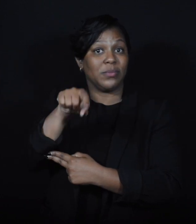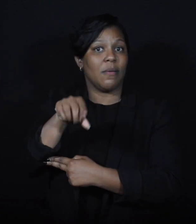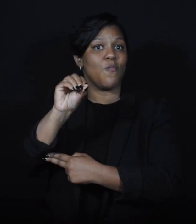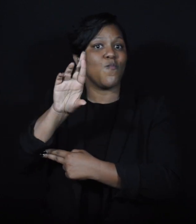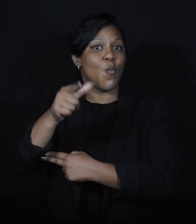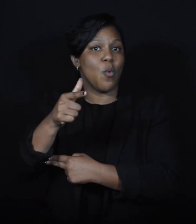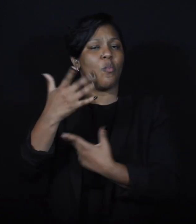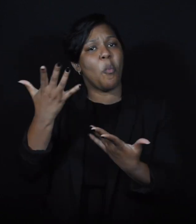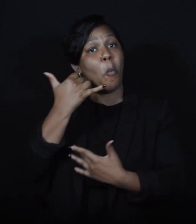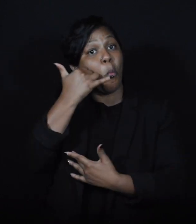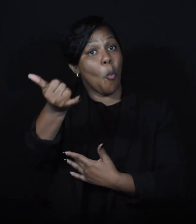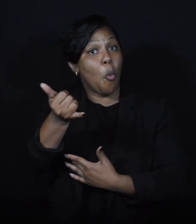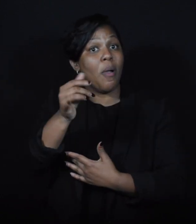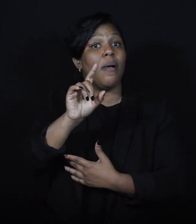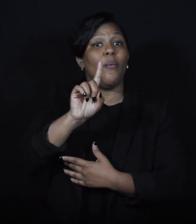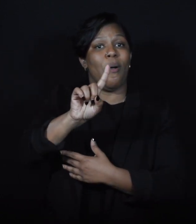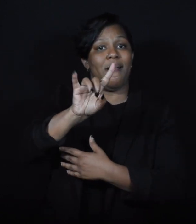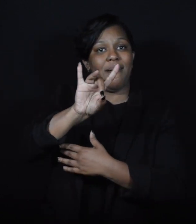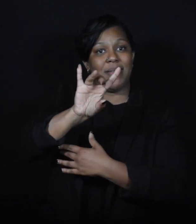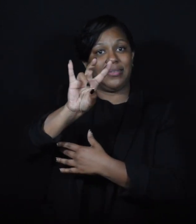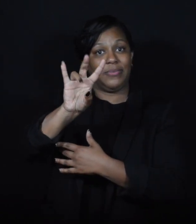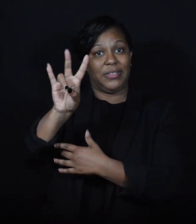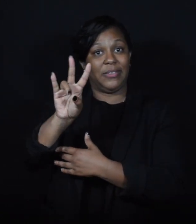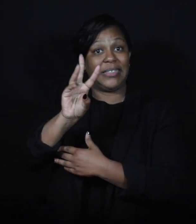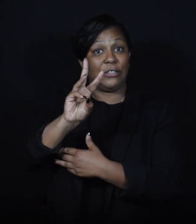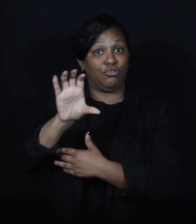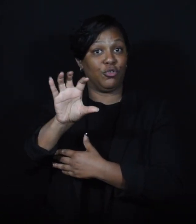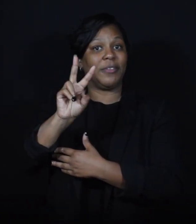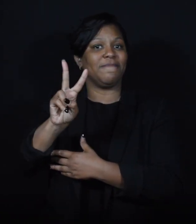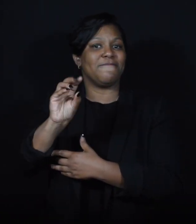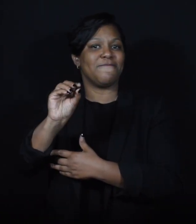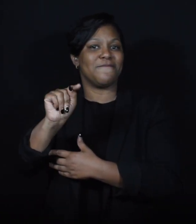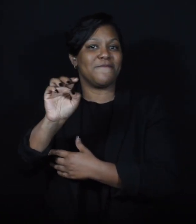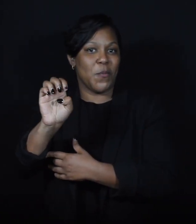1-877-600-VOTE.